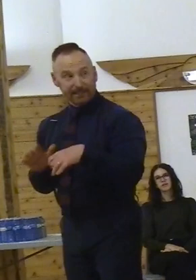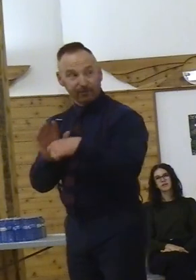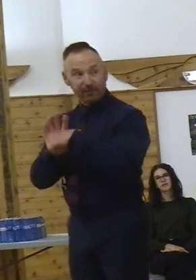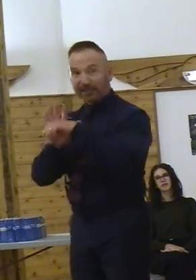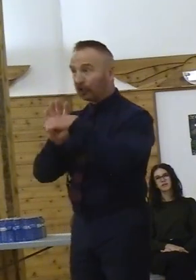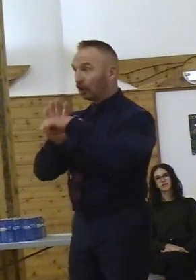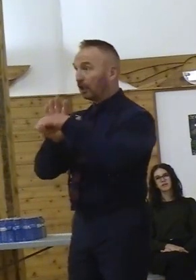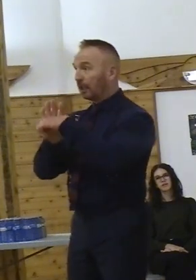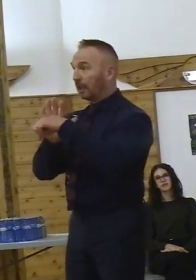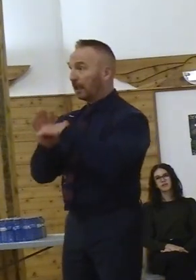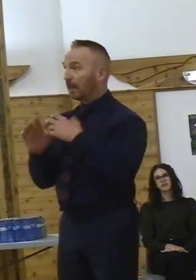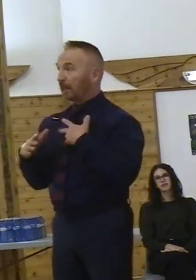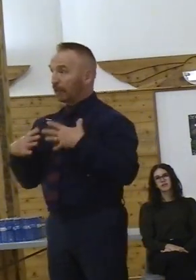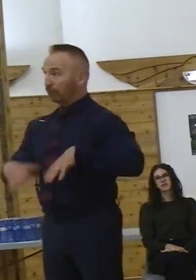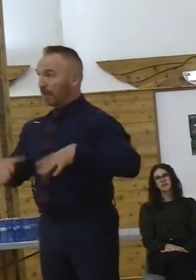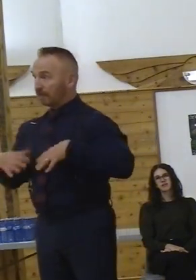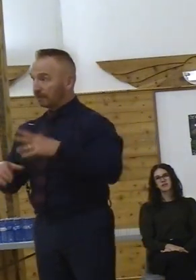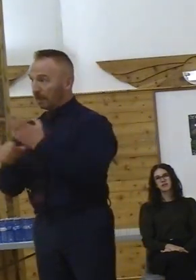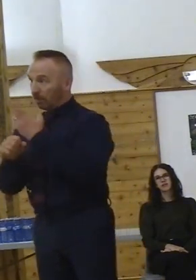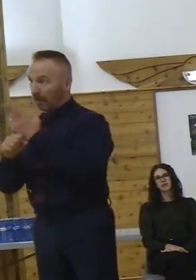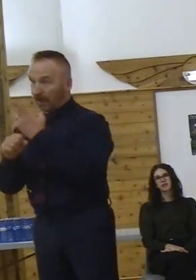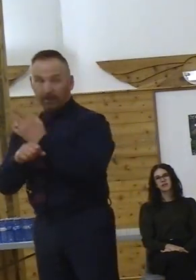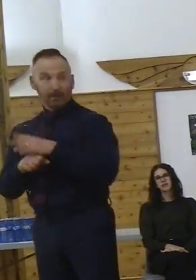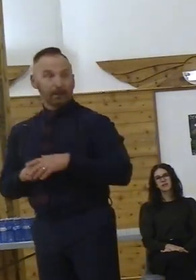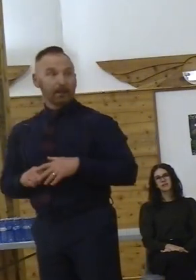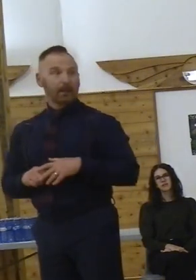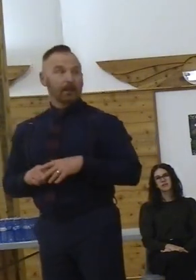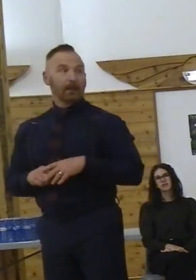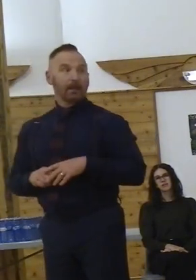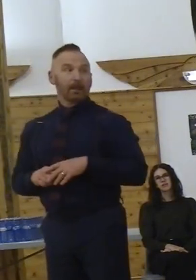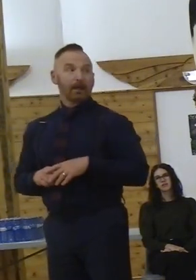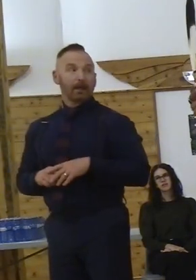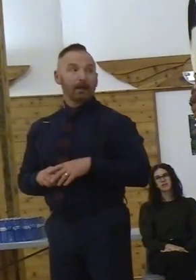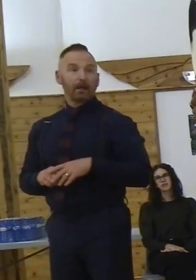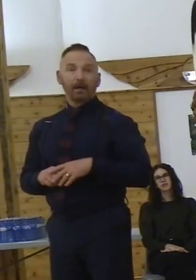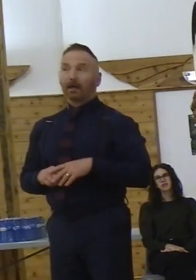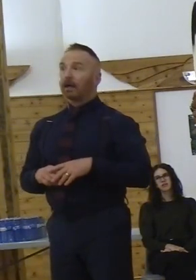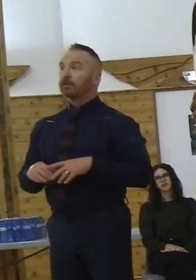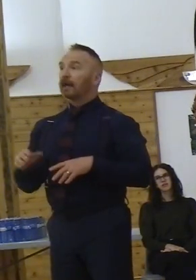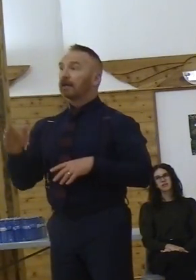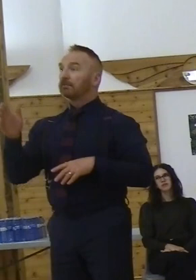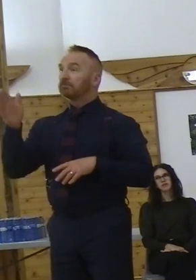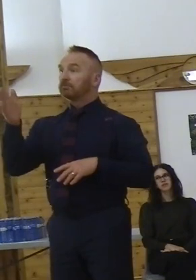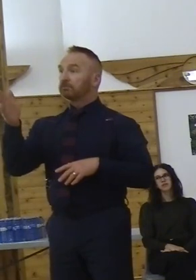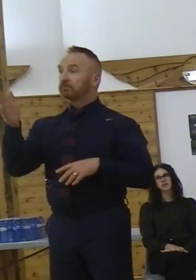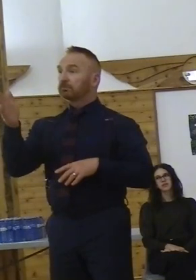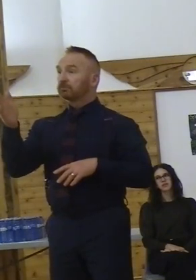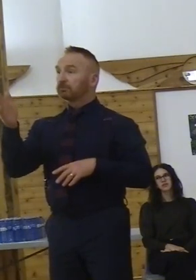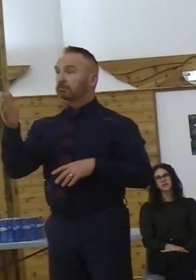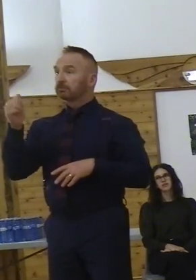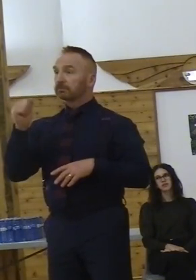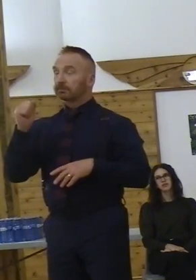It was something that, you know, something like that.